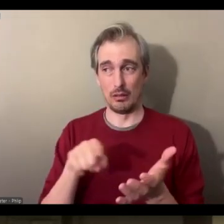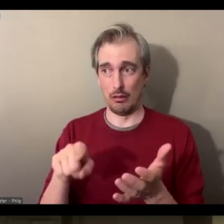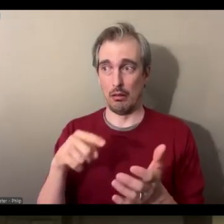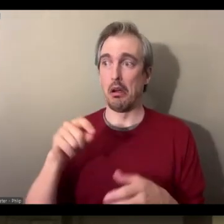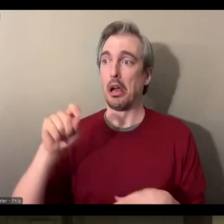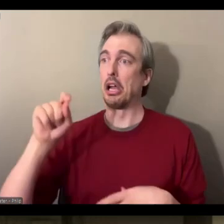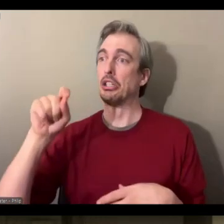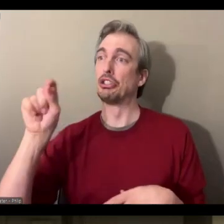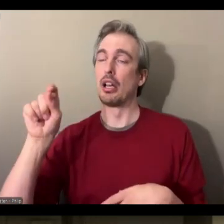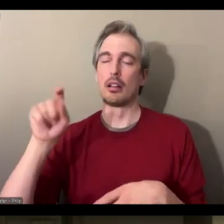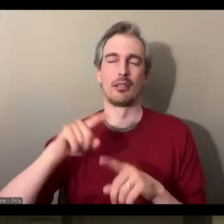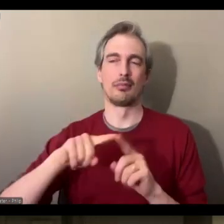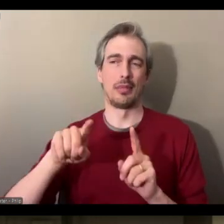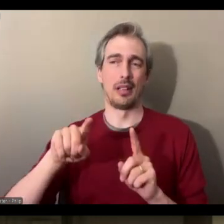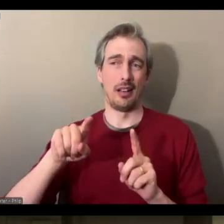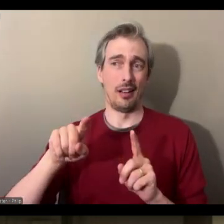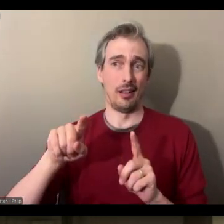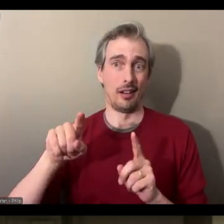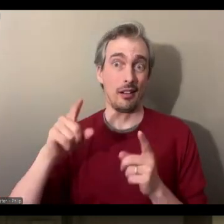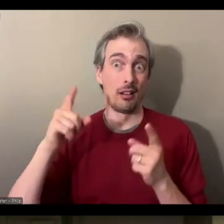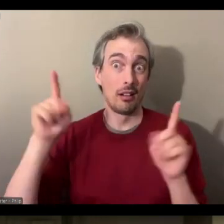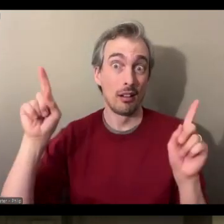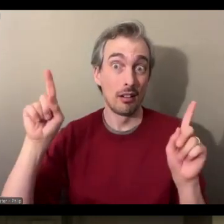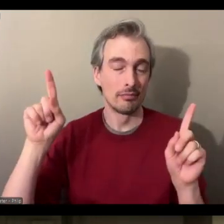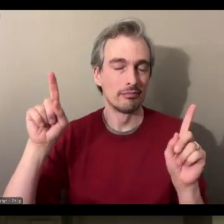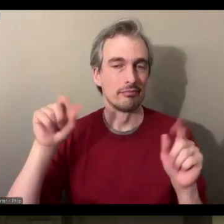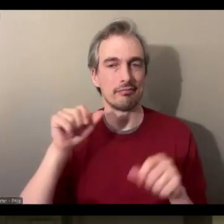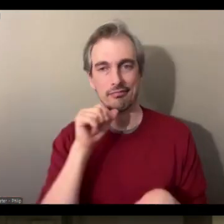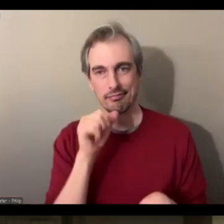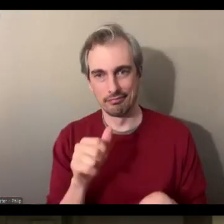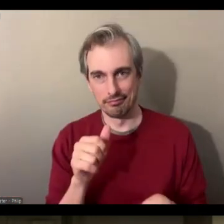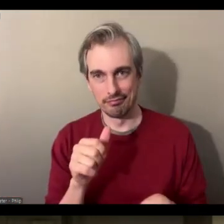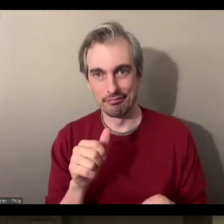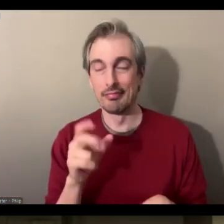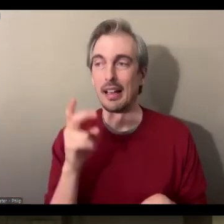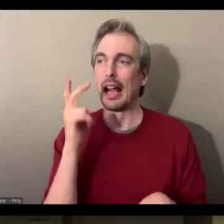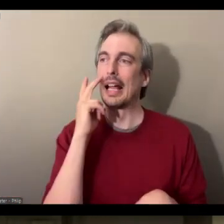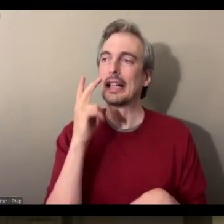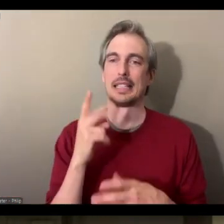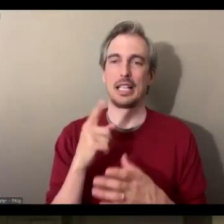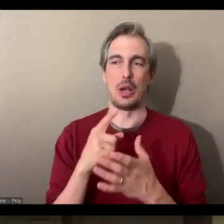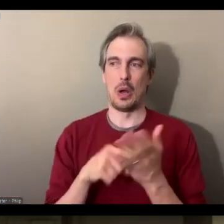know... Is an actually usable experience for a user. We're really lucky at Substrakt, too,